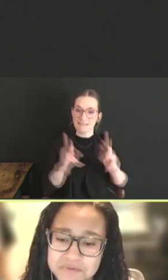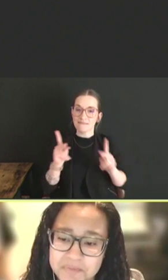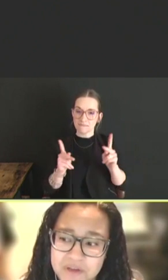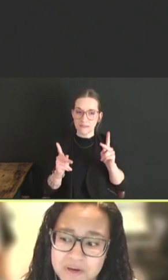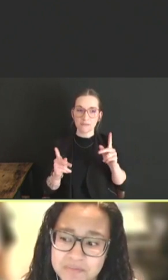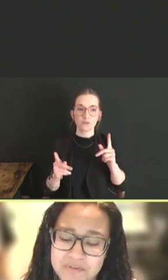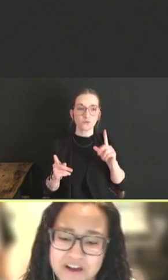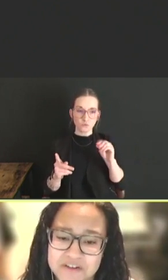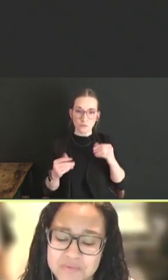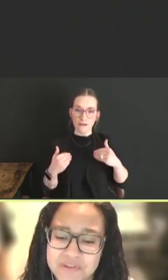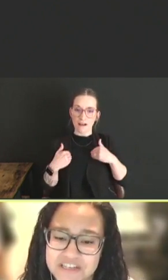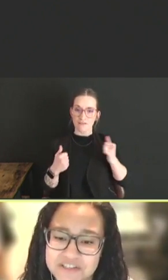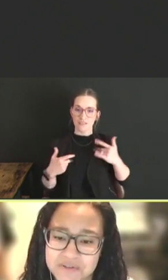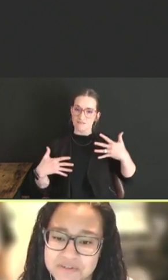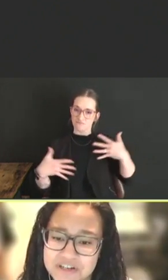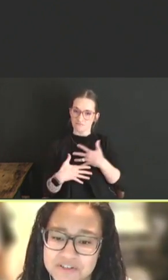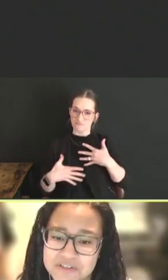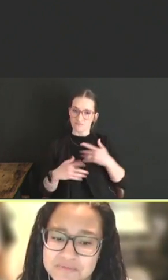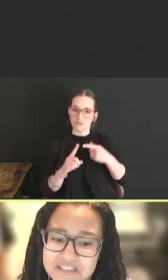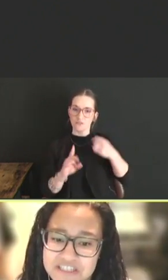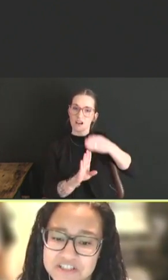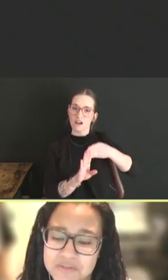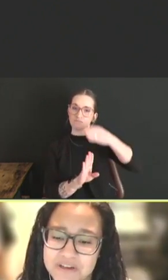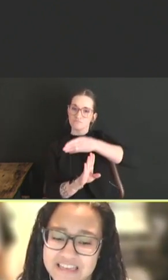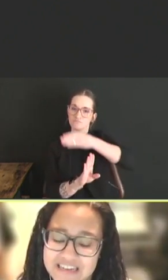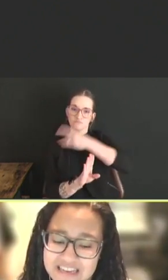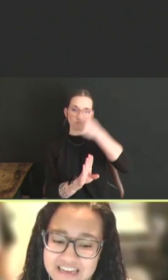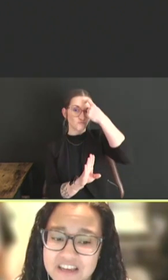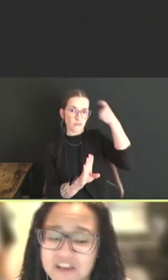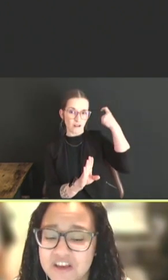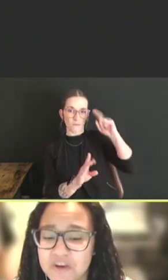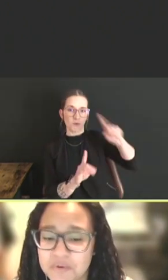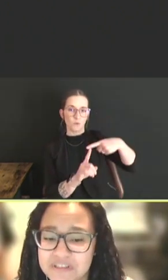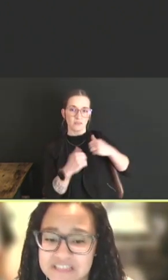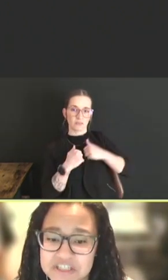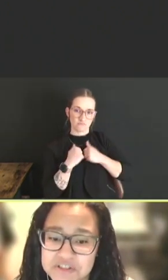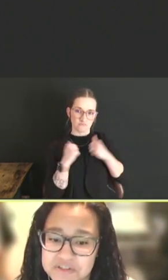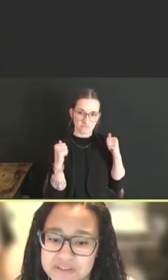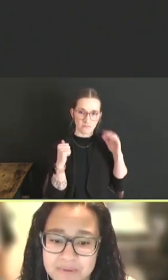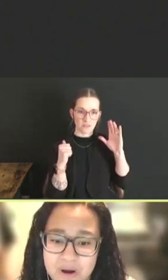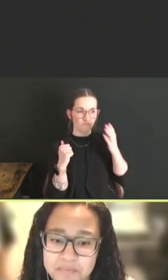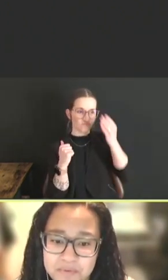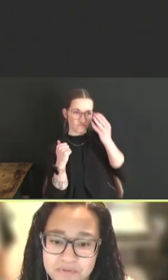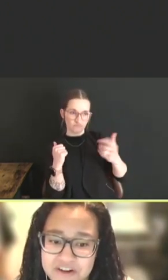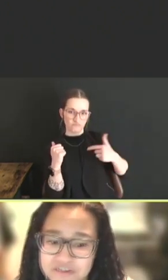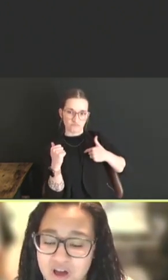from healthcare providers when they disclose their LGBTQ identity. We see concerns about providers'